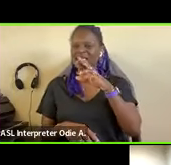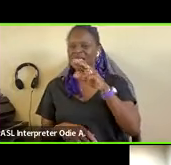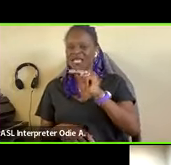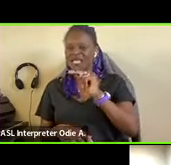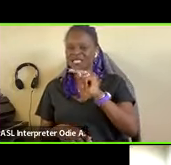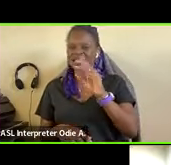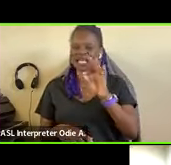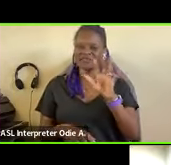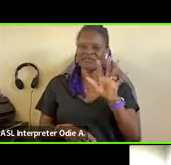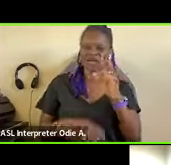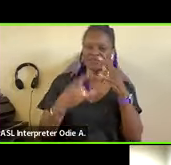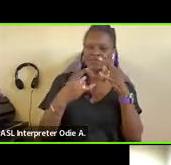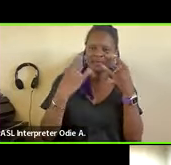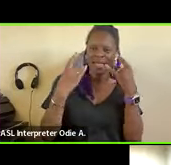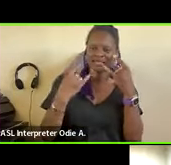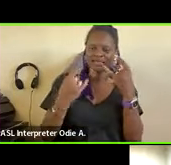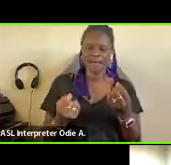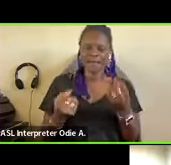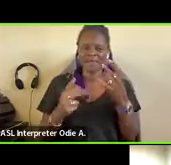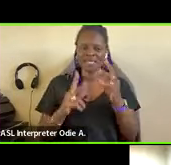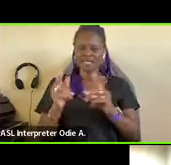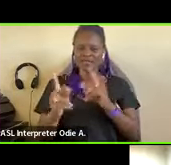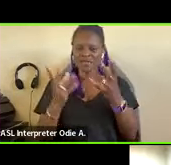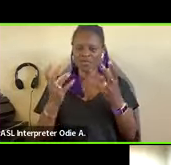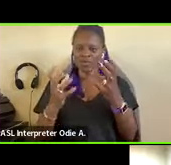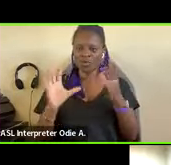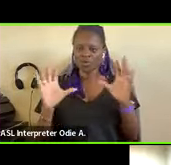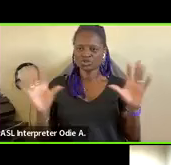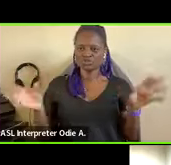We know that many people want to gather this summer, especially around the 4 July